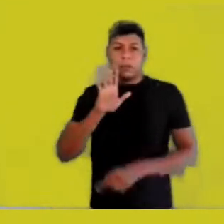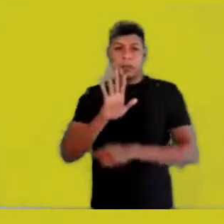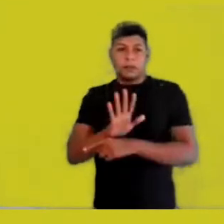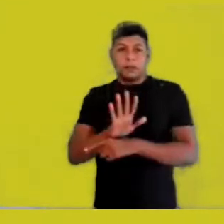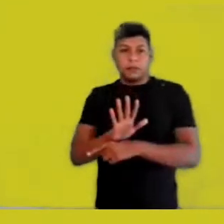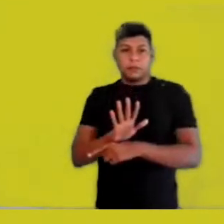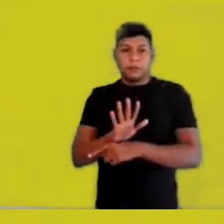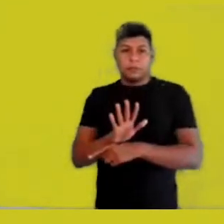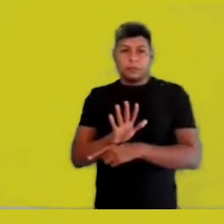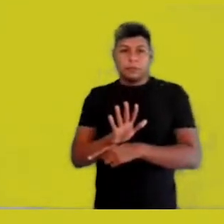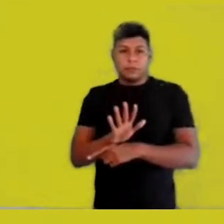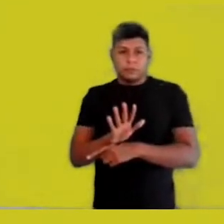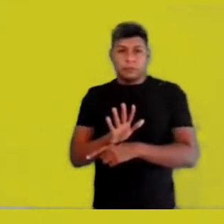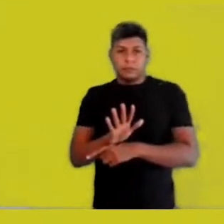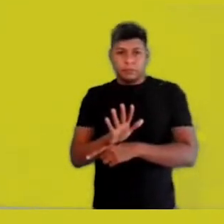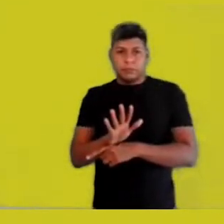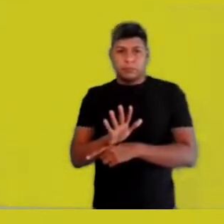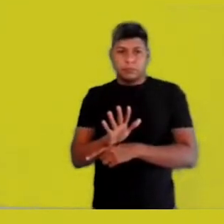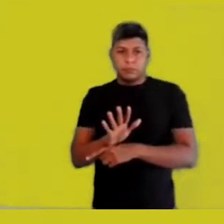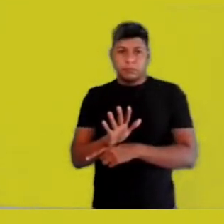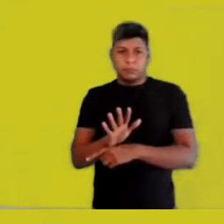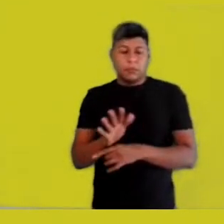we are in awe after hearing Tiganá,